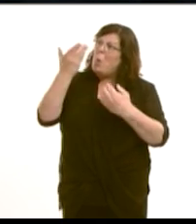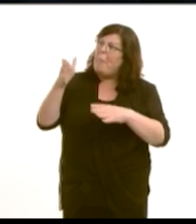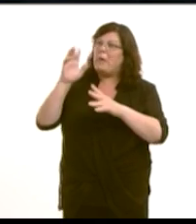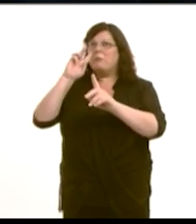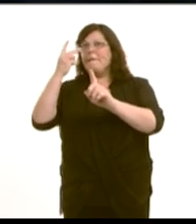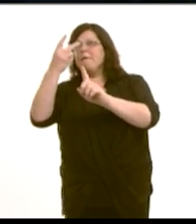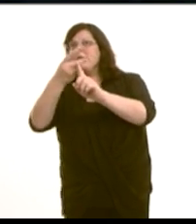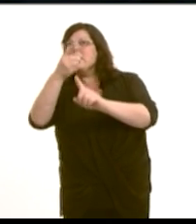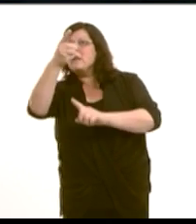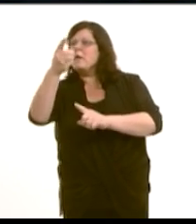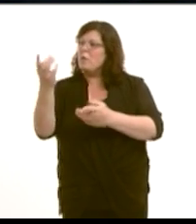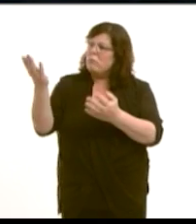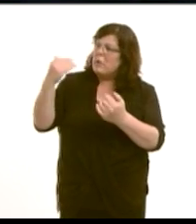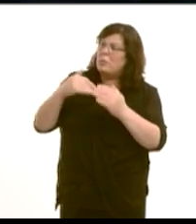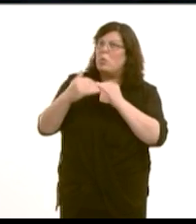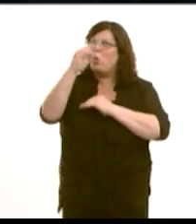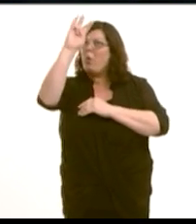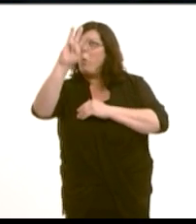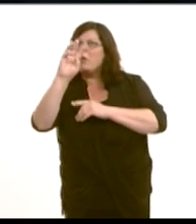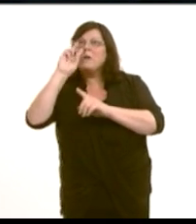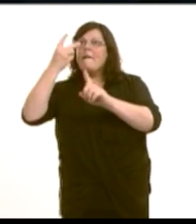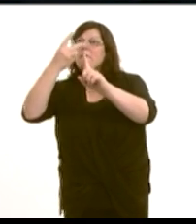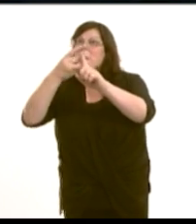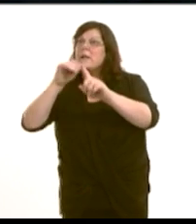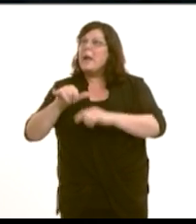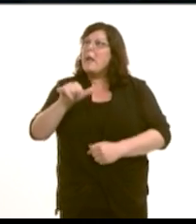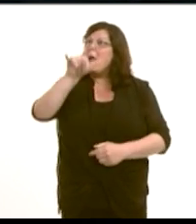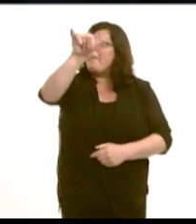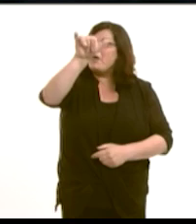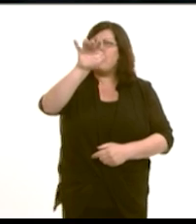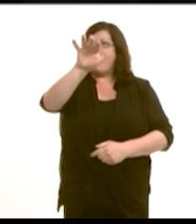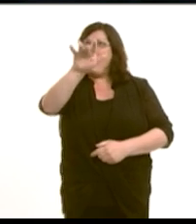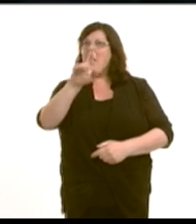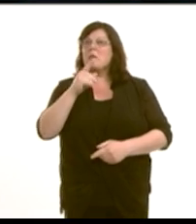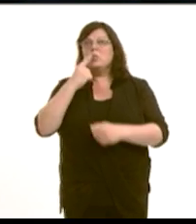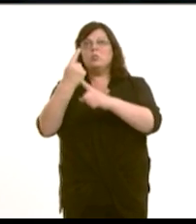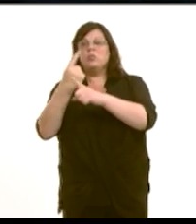Have you come up to north Wales and visited Airbus in order to have those senior management